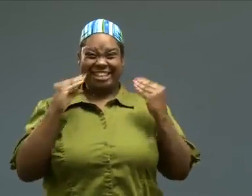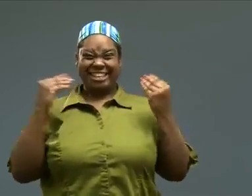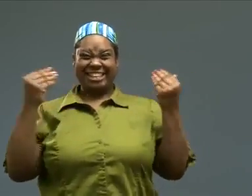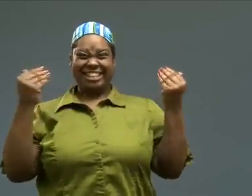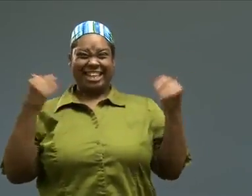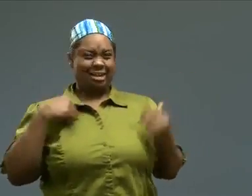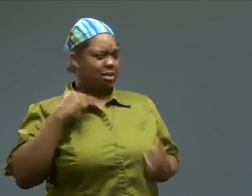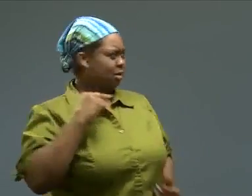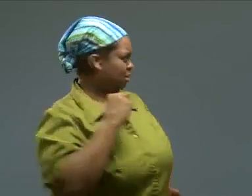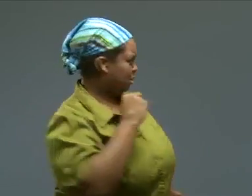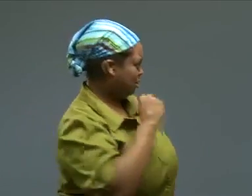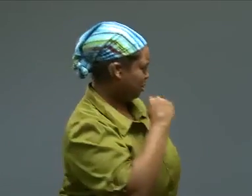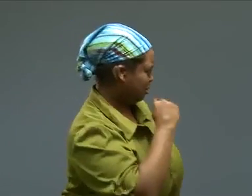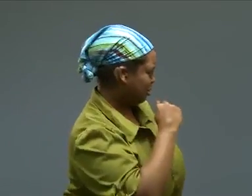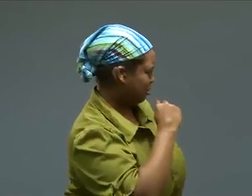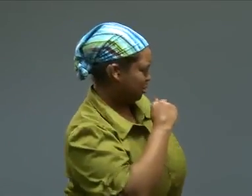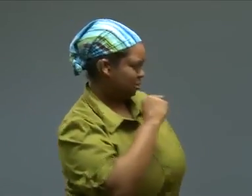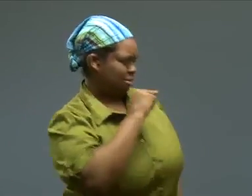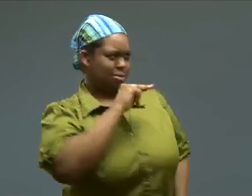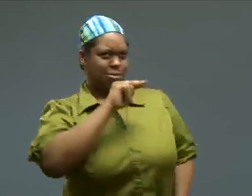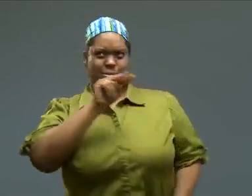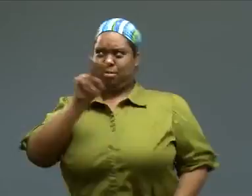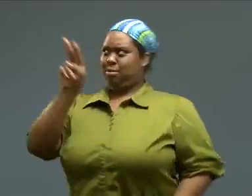and they were both grinning at me.